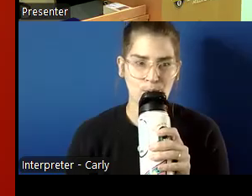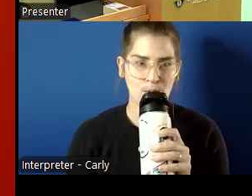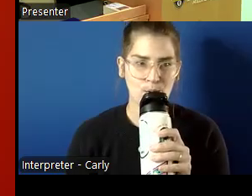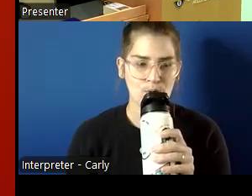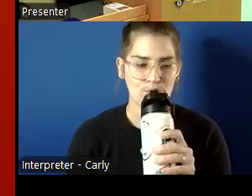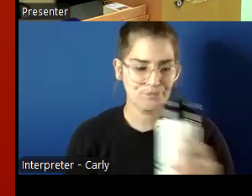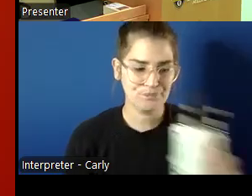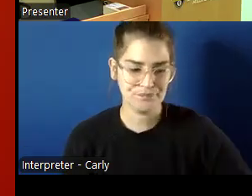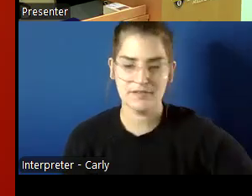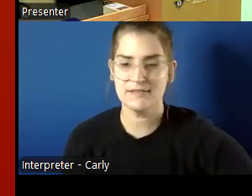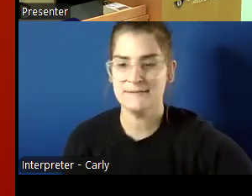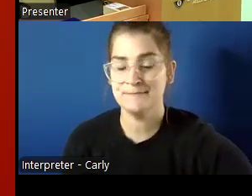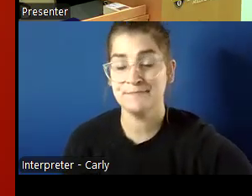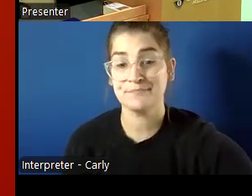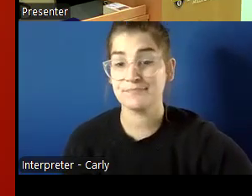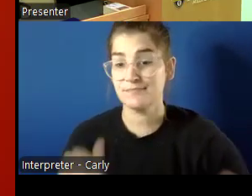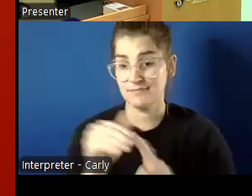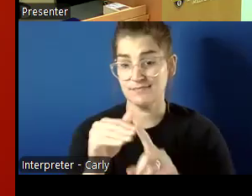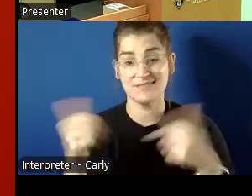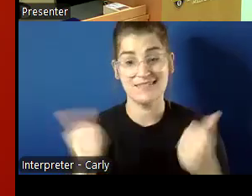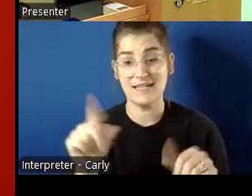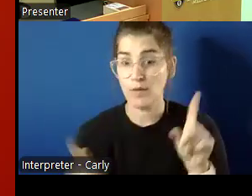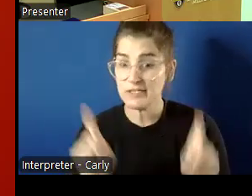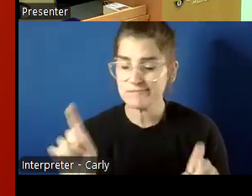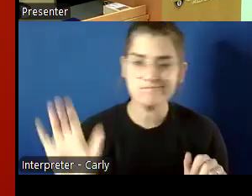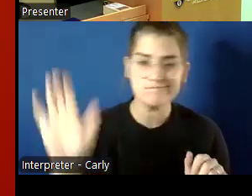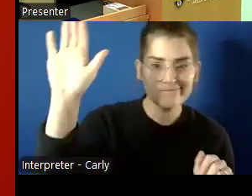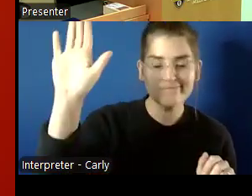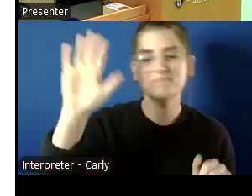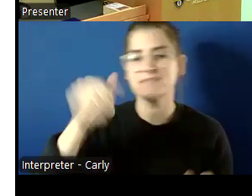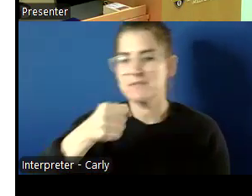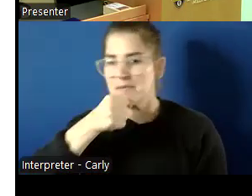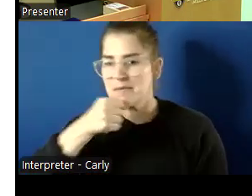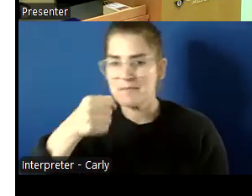and the microphone will be brought over. Um, but we do have a question online. How